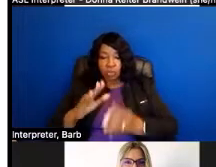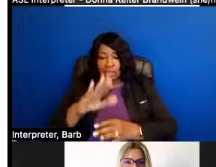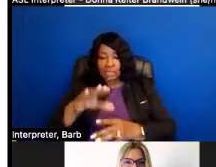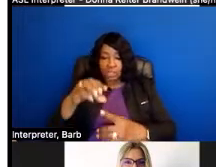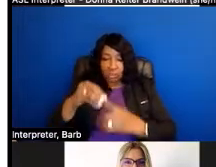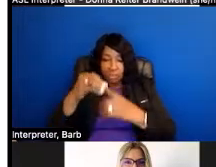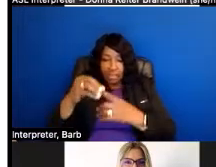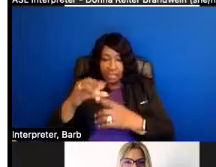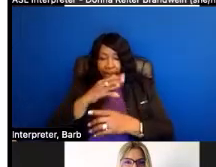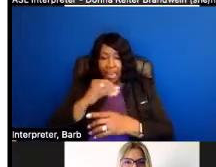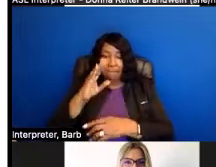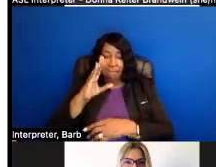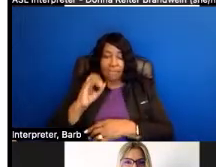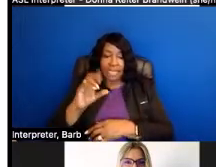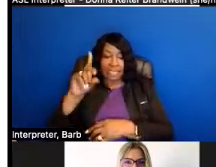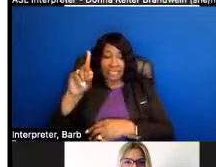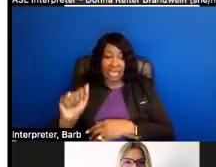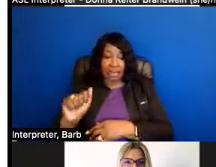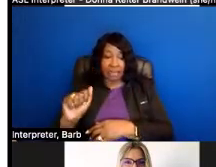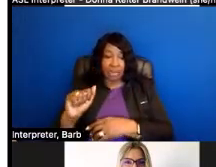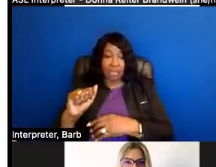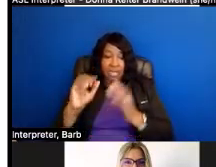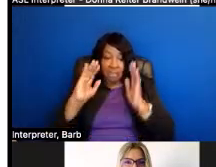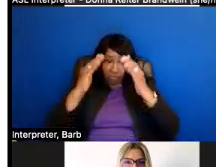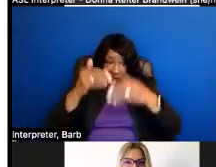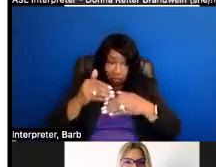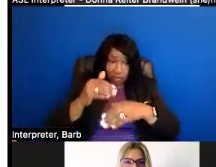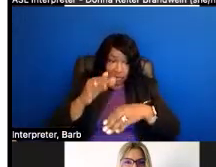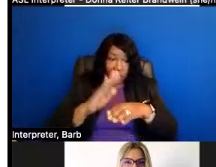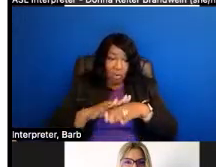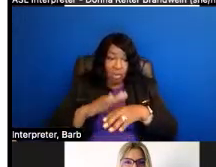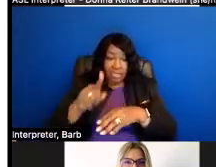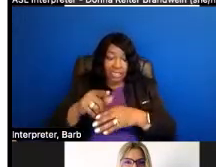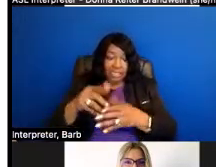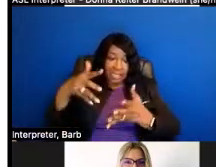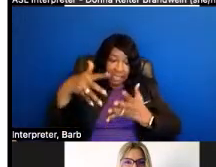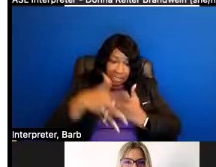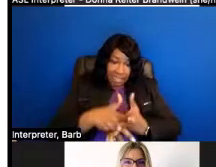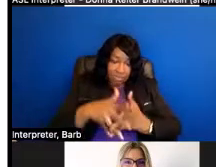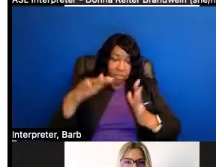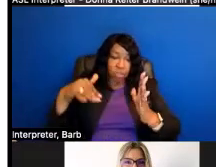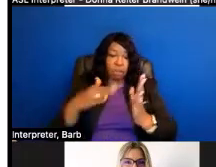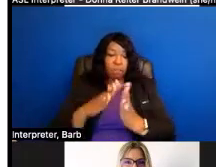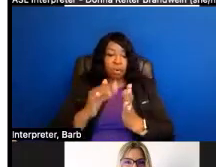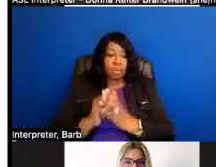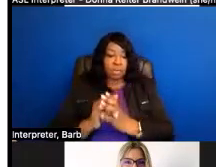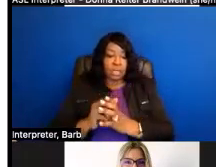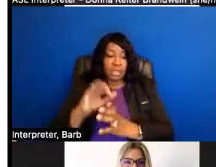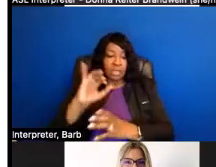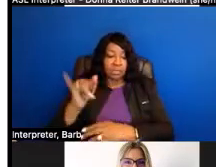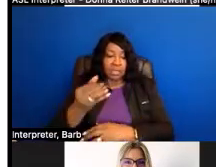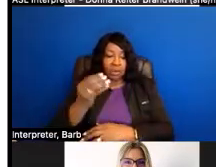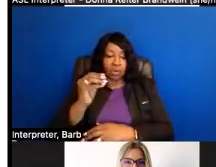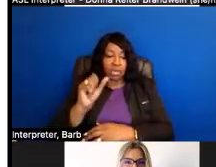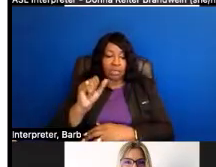Joselin lamented that "It's really hard sometimes to find other disabilities centered spaces sometimes."